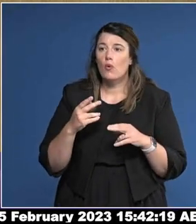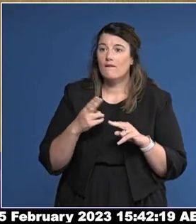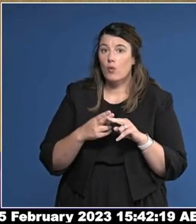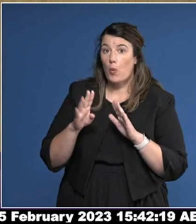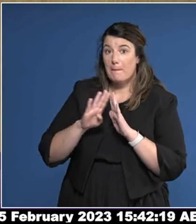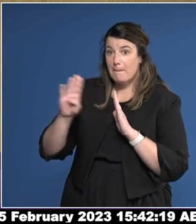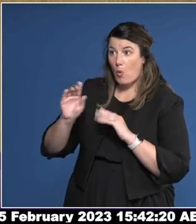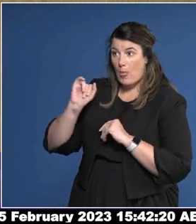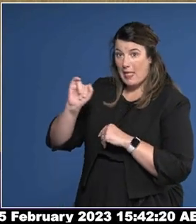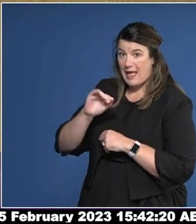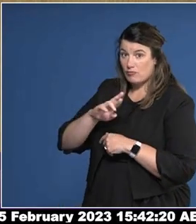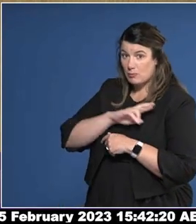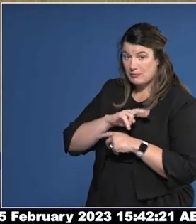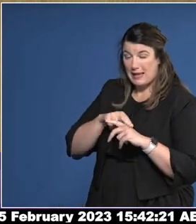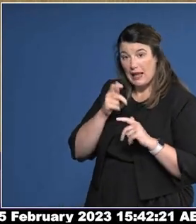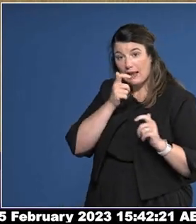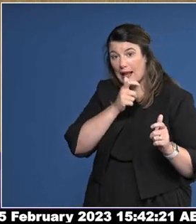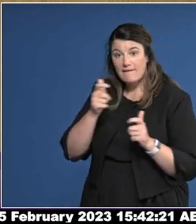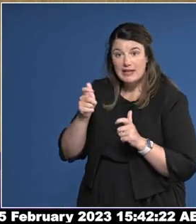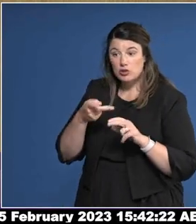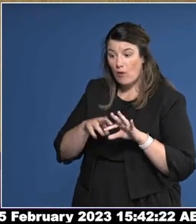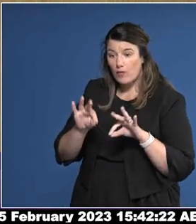governance and that more institutional approach to it.